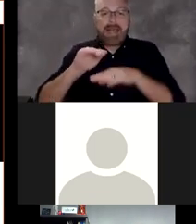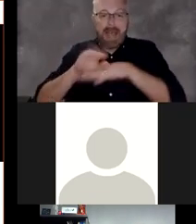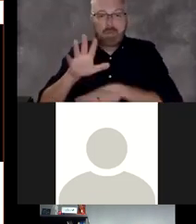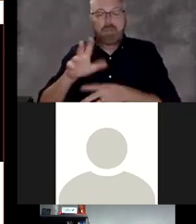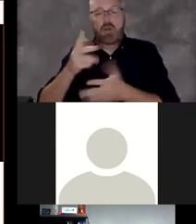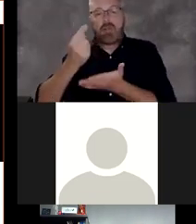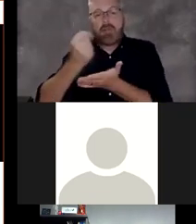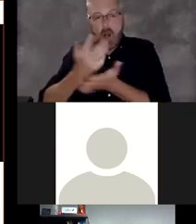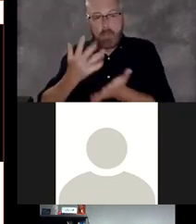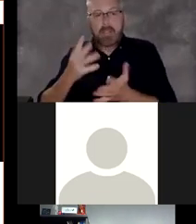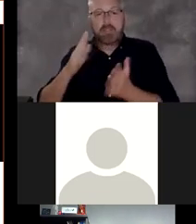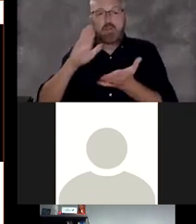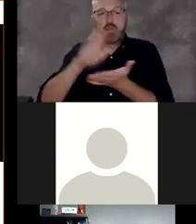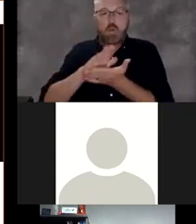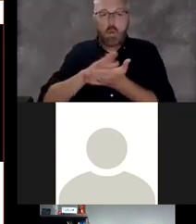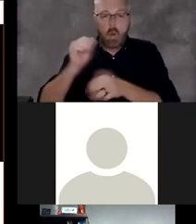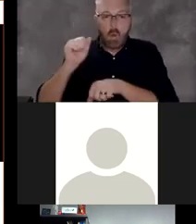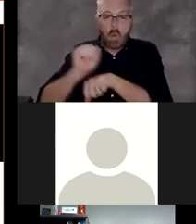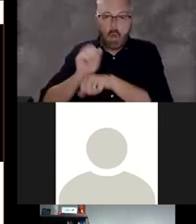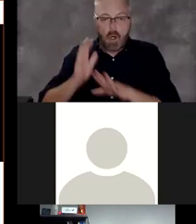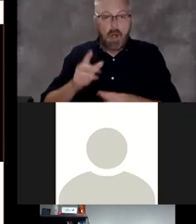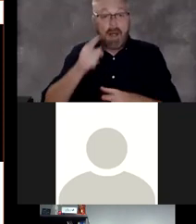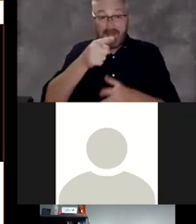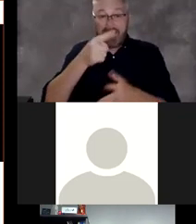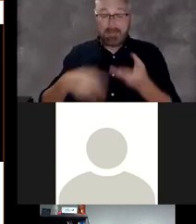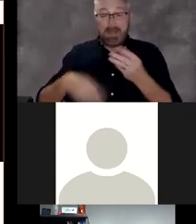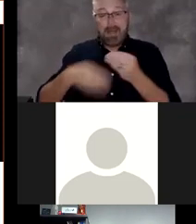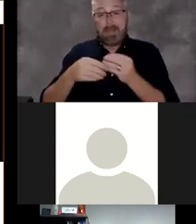THE LAW HAS BEEN AMENDED TO INCLUDE EVEN MORE PARTIES IN